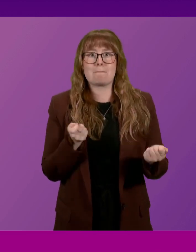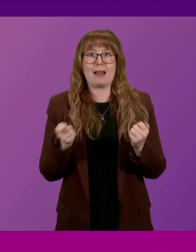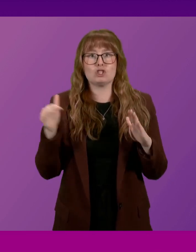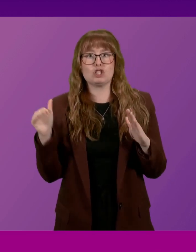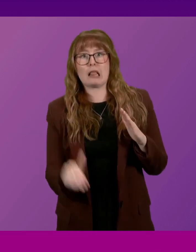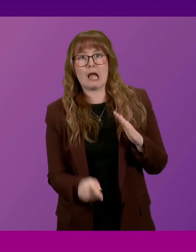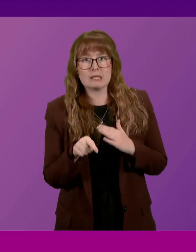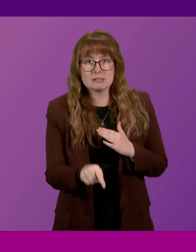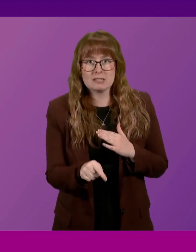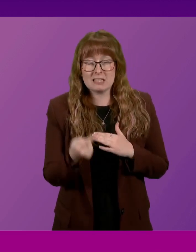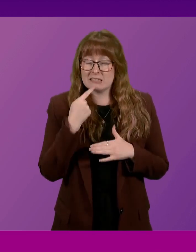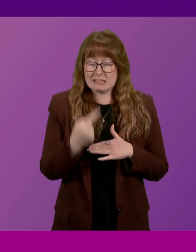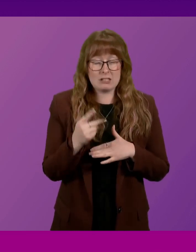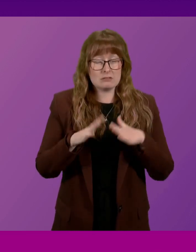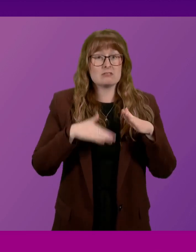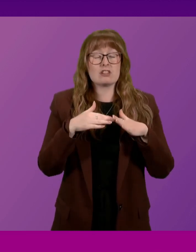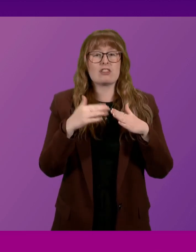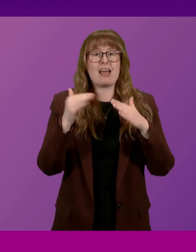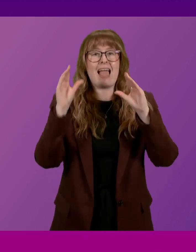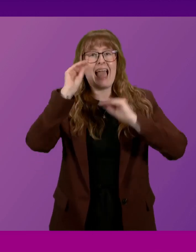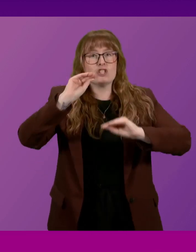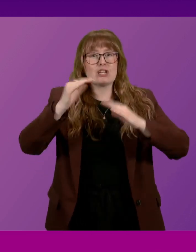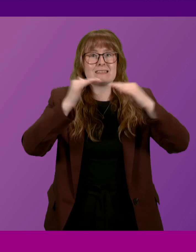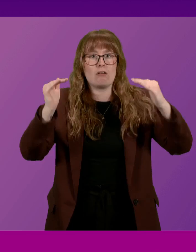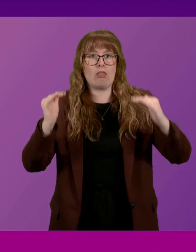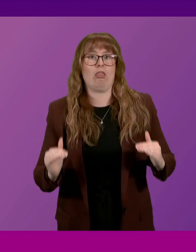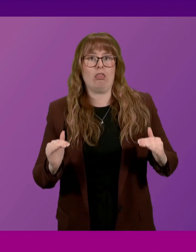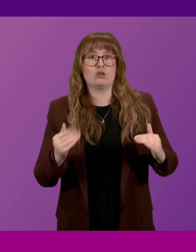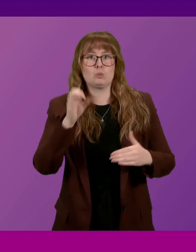He references falling standards in education for the past two decades,